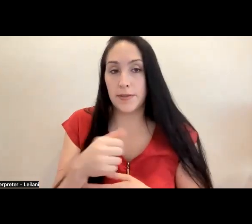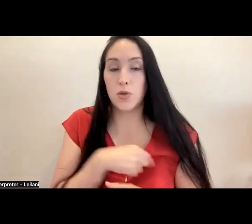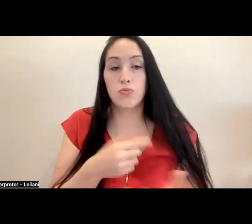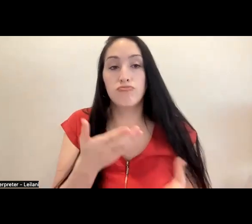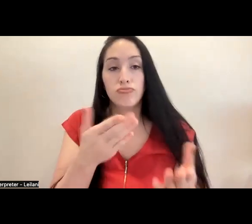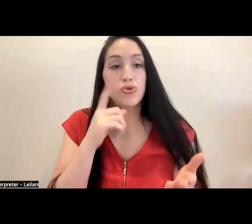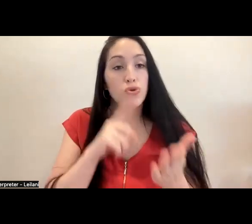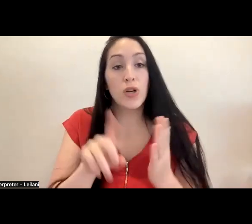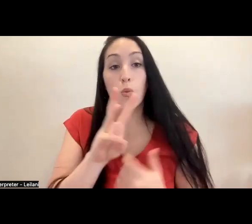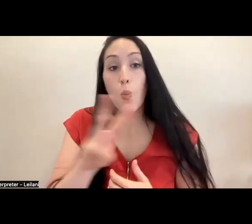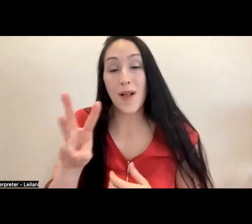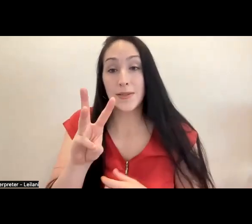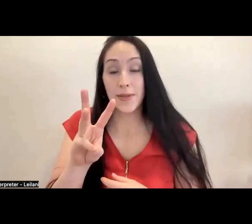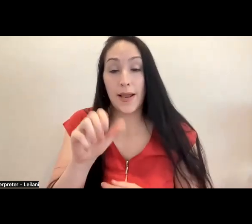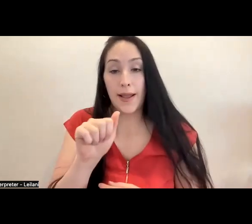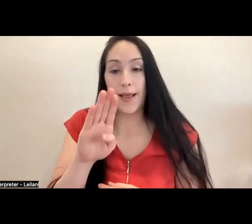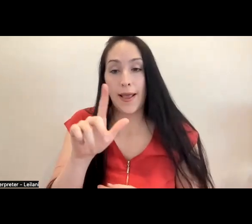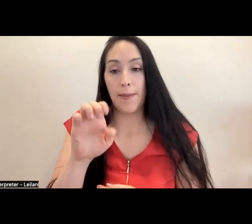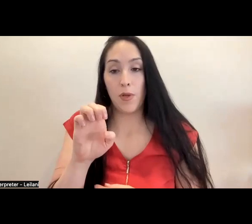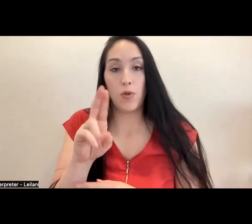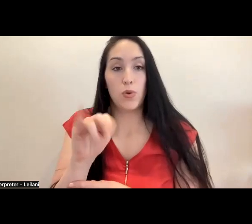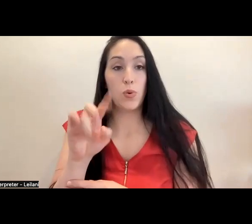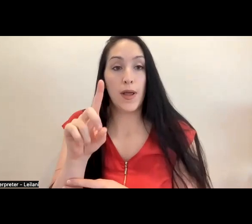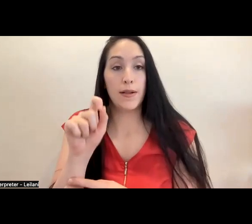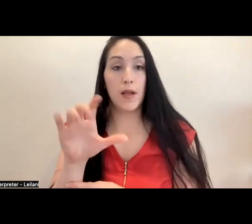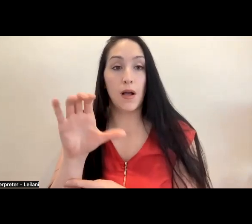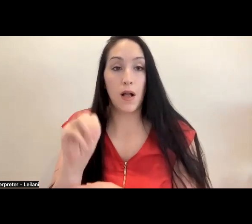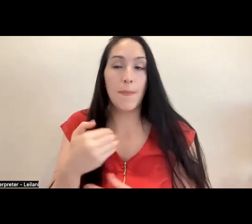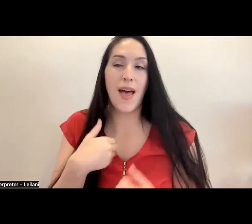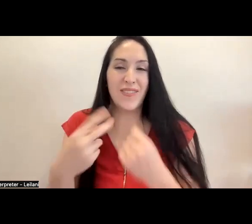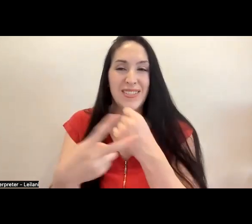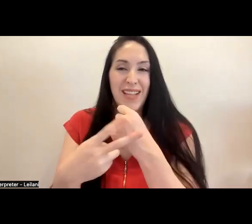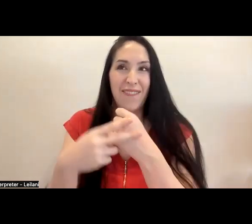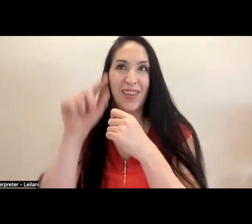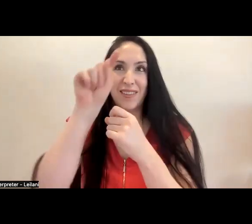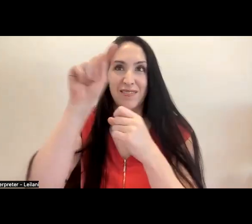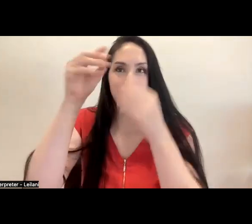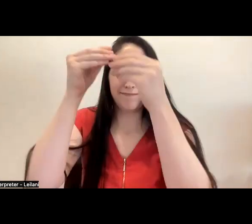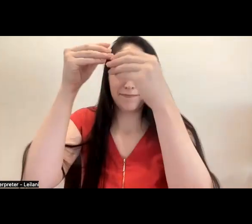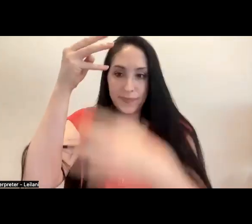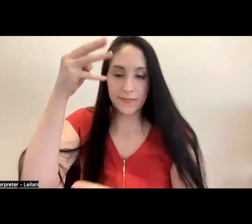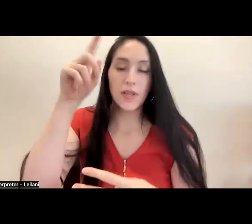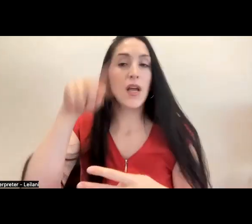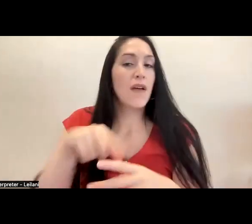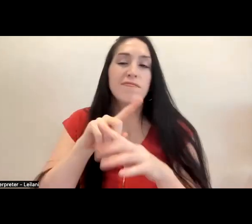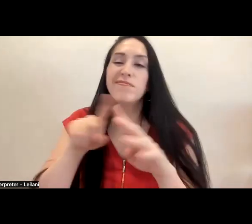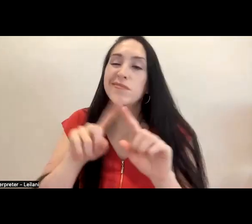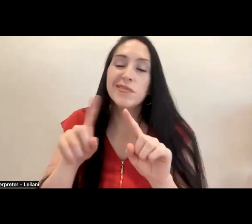tab where they can learn about our FBI product, our predefined portfolio options as well as